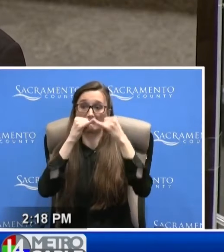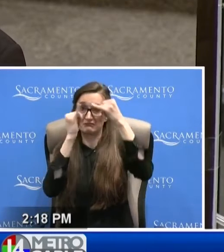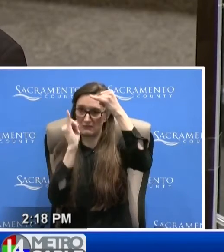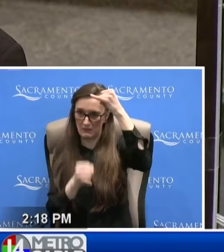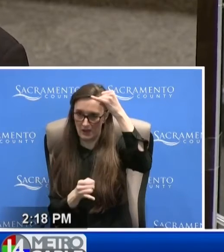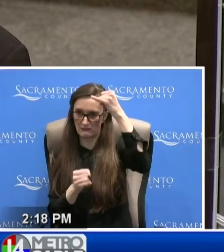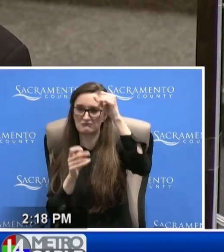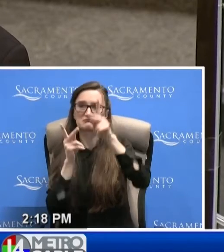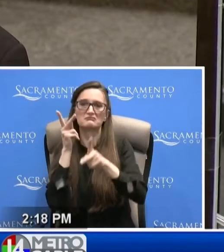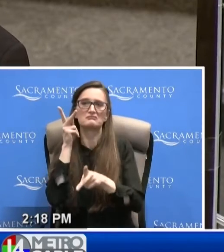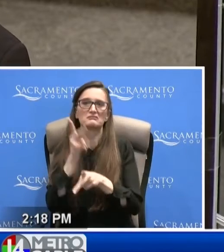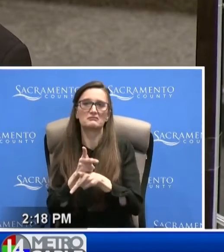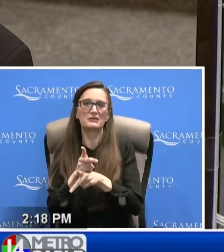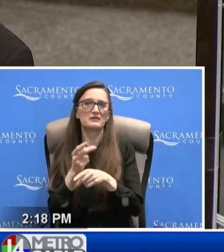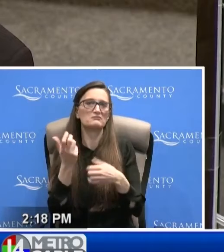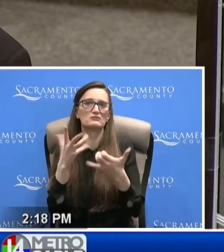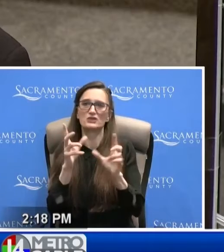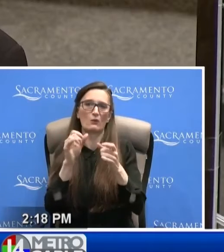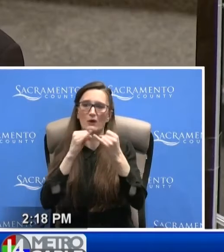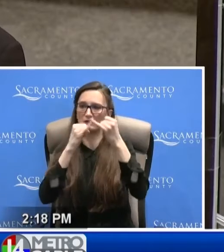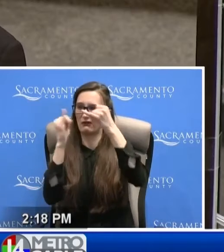So I considered it